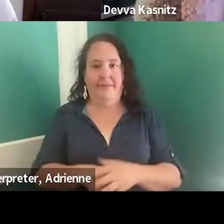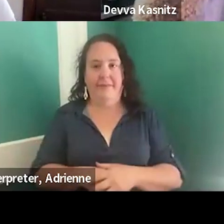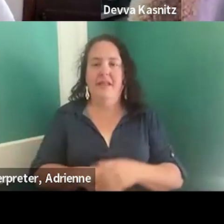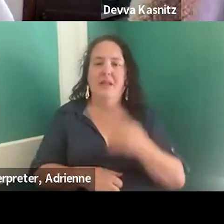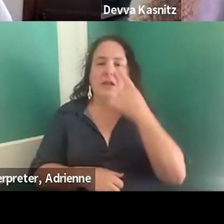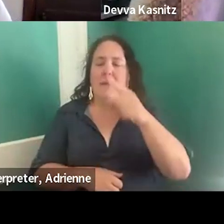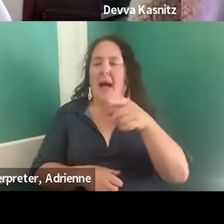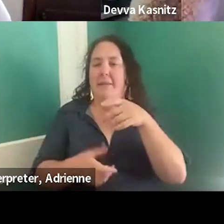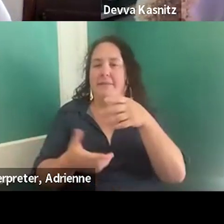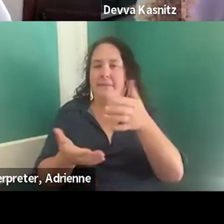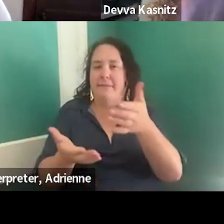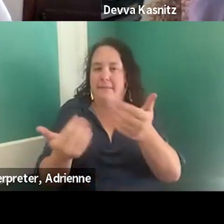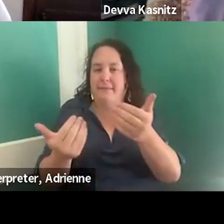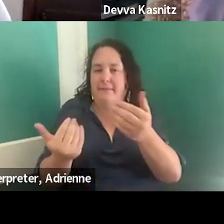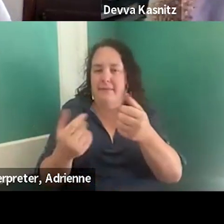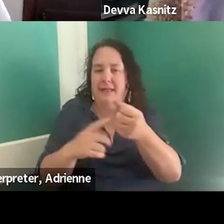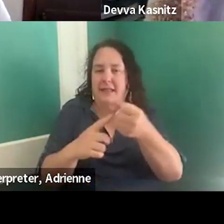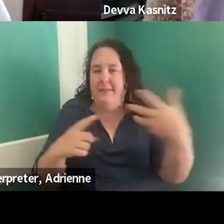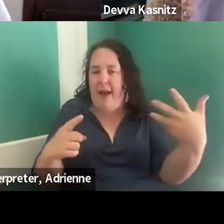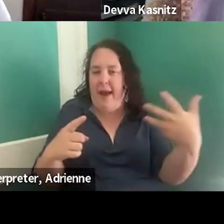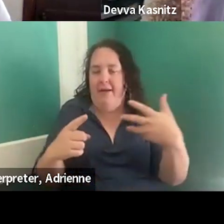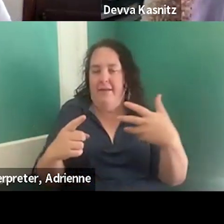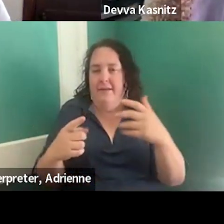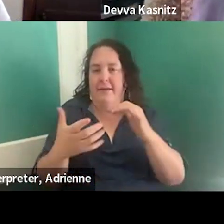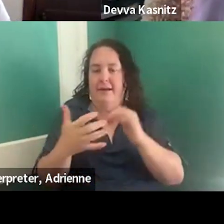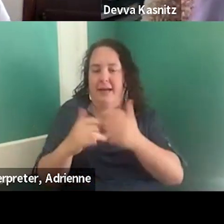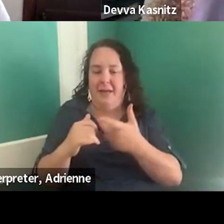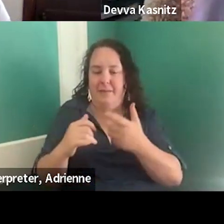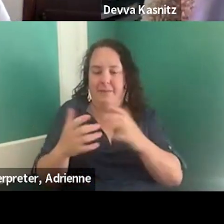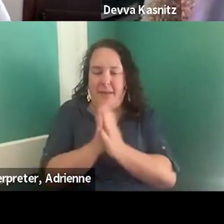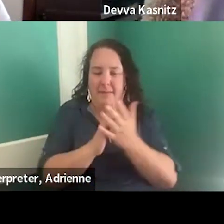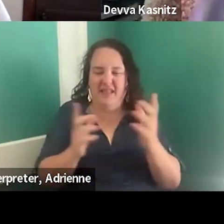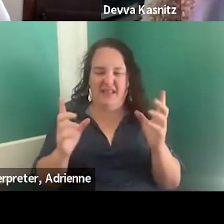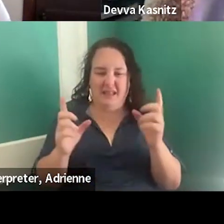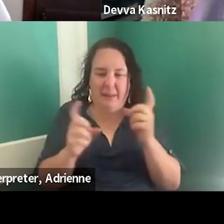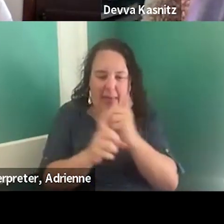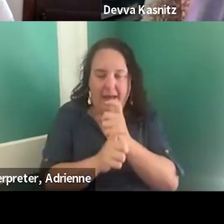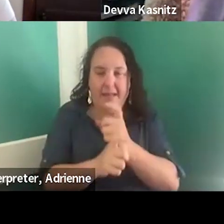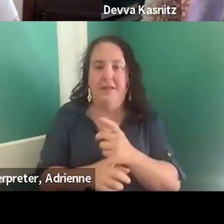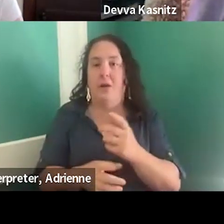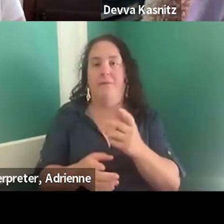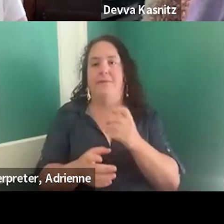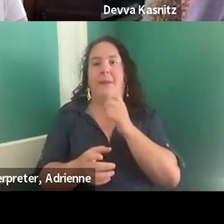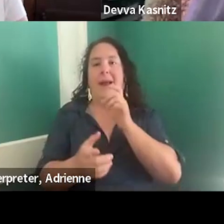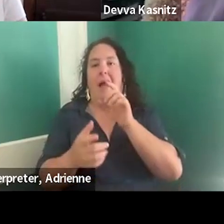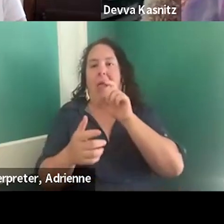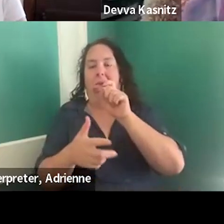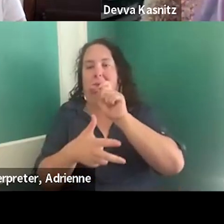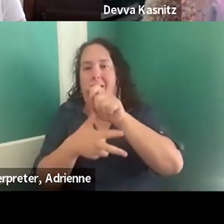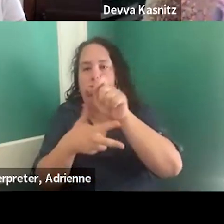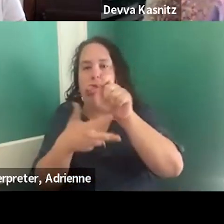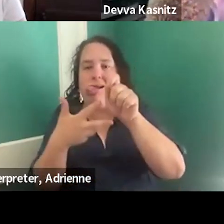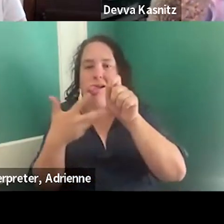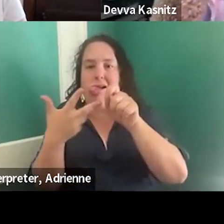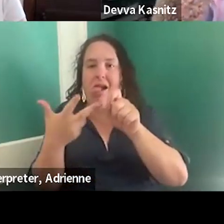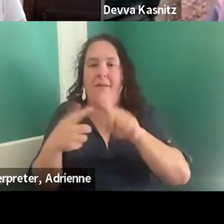And does anybody want to raise their hand when something comes to mind? We could do it that way.